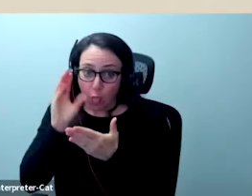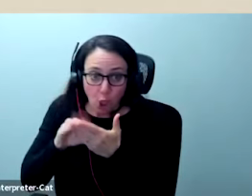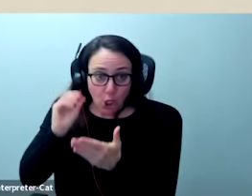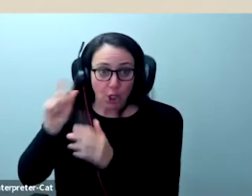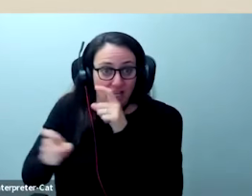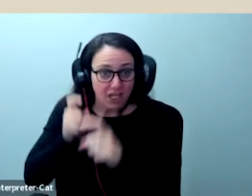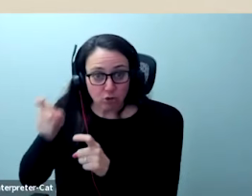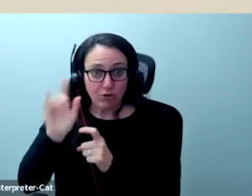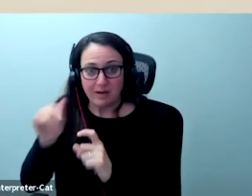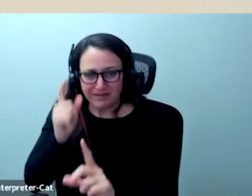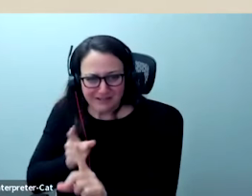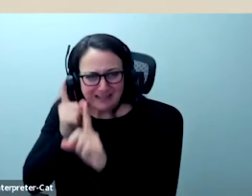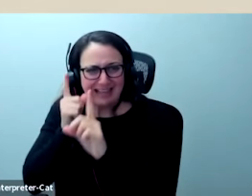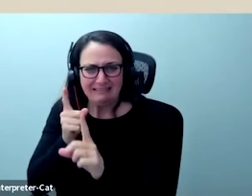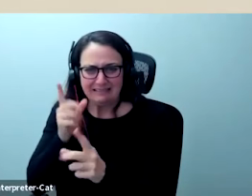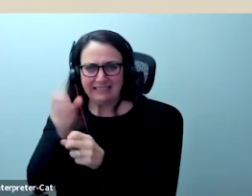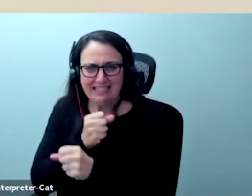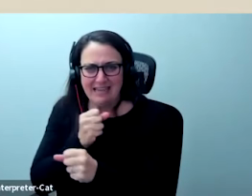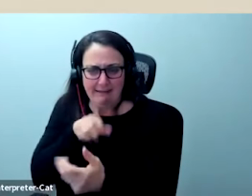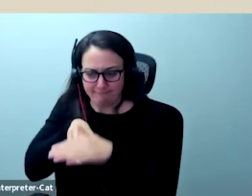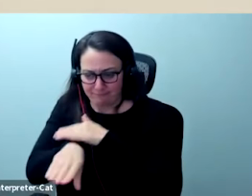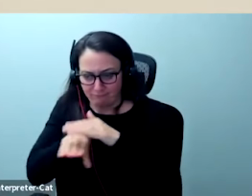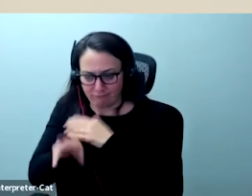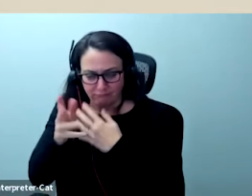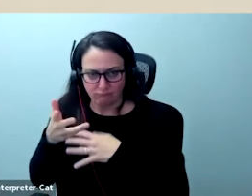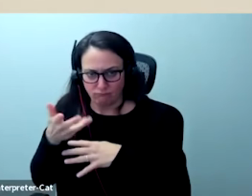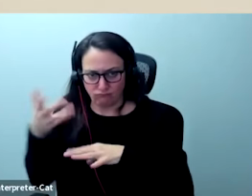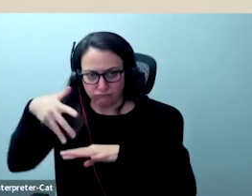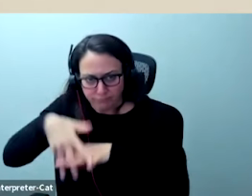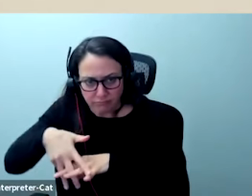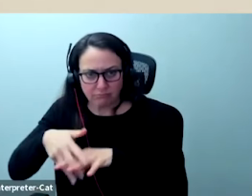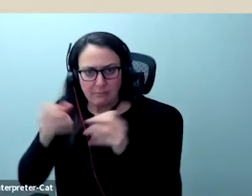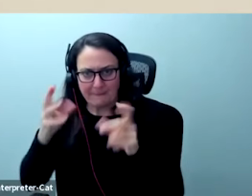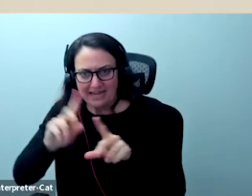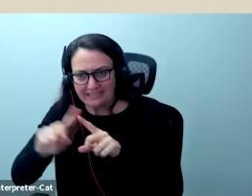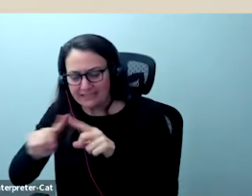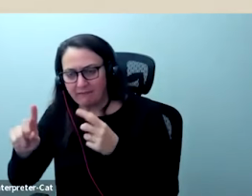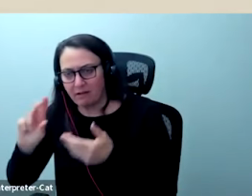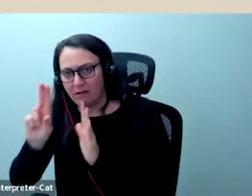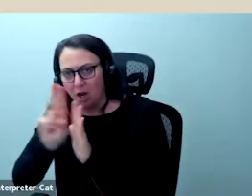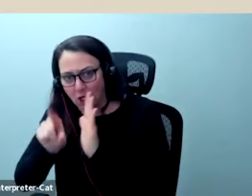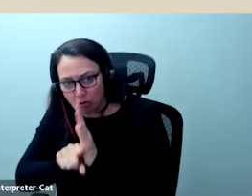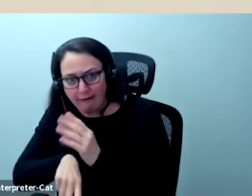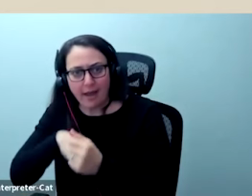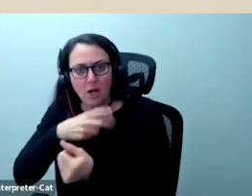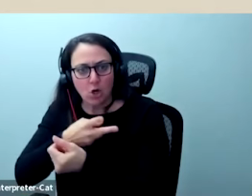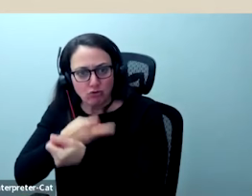of really embedding accessibility into all different majors, undergrad, graduate curriculums.